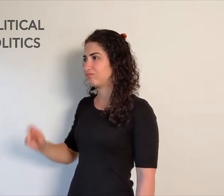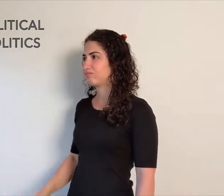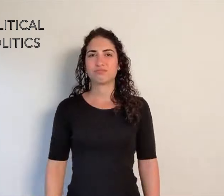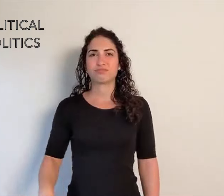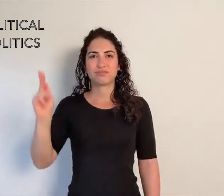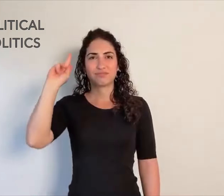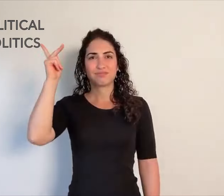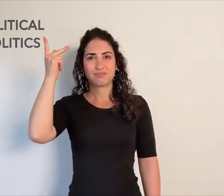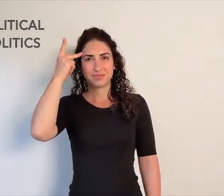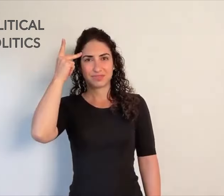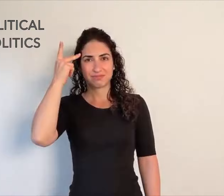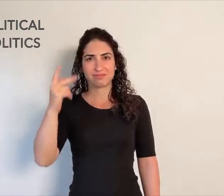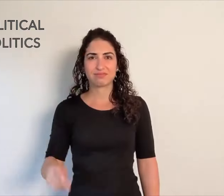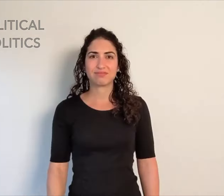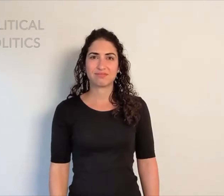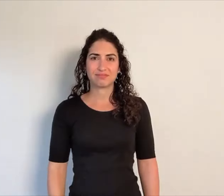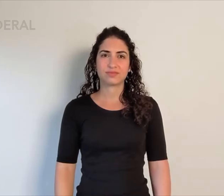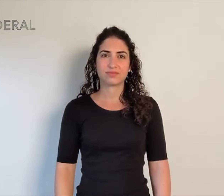POLITICAL